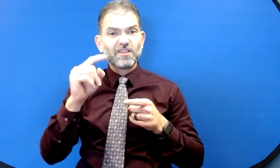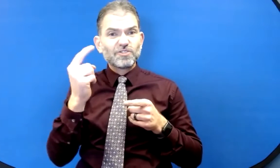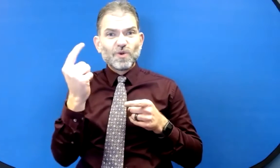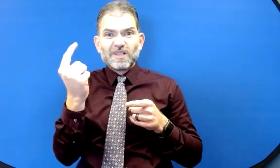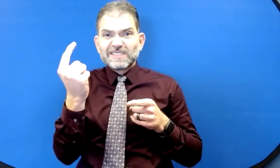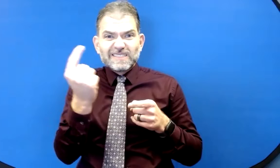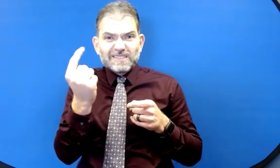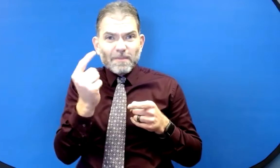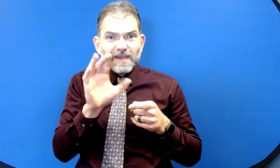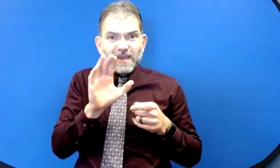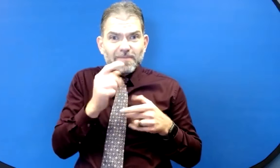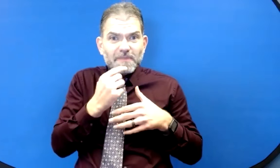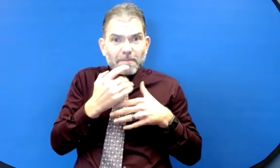ASL Interpreter: promos is a clot